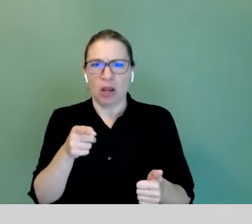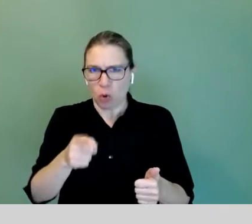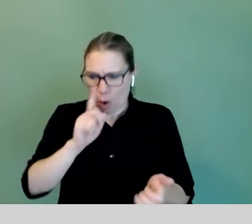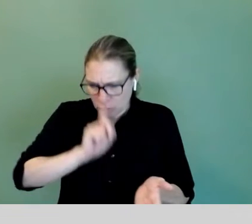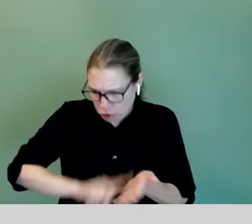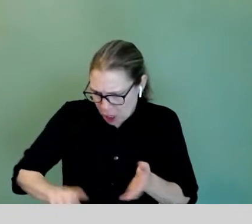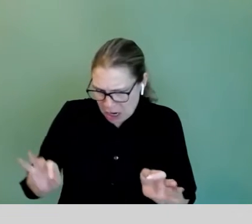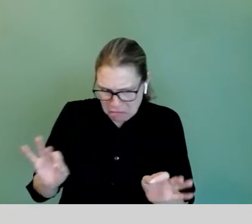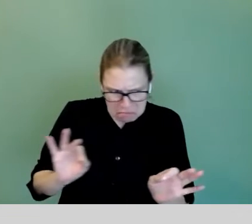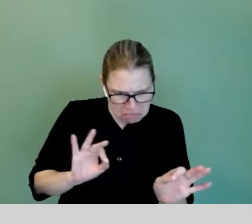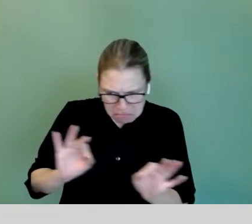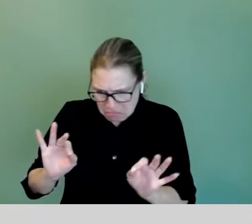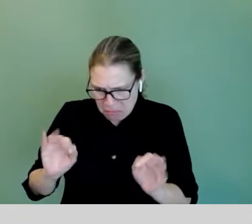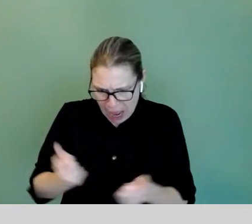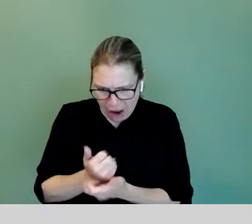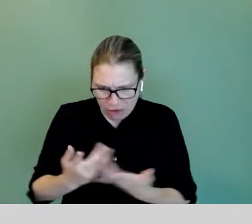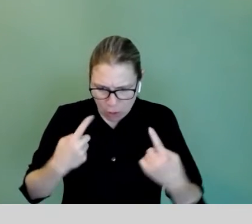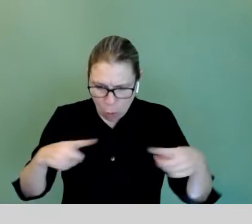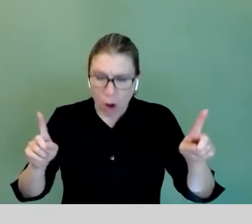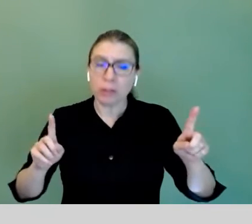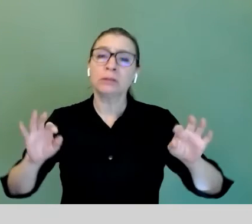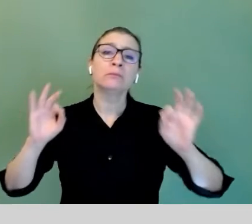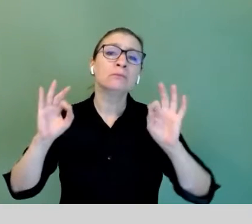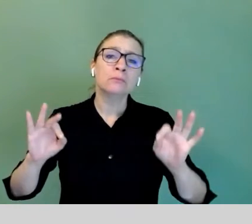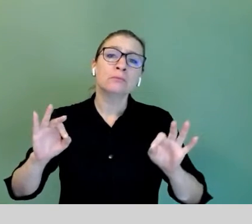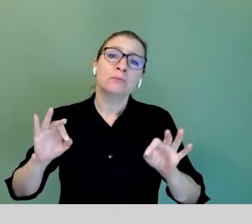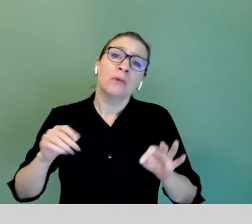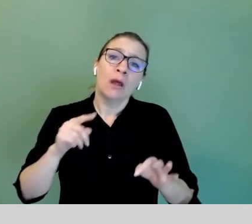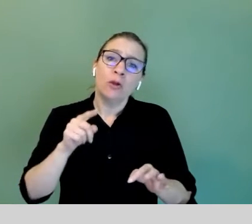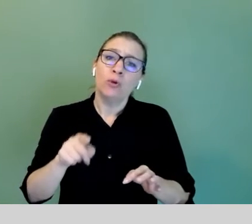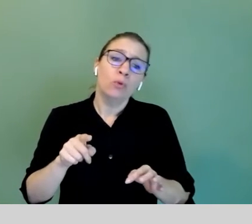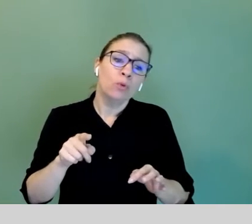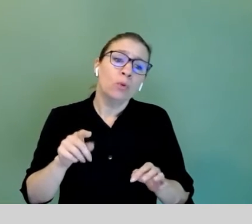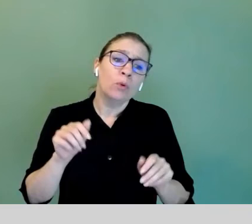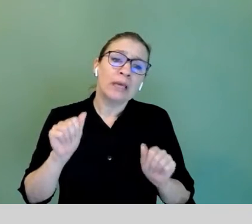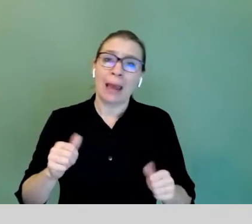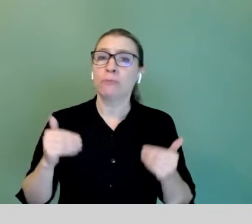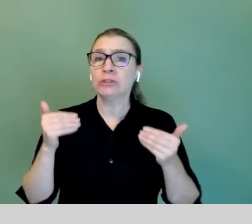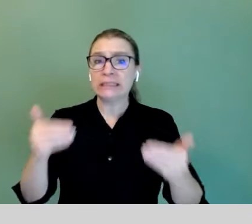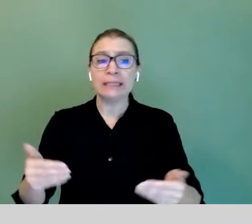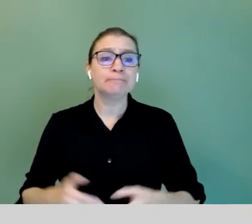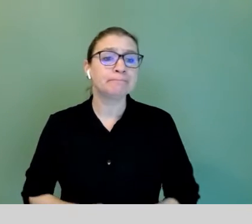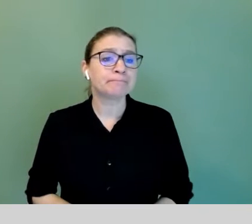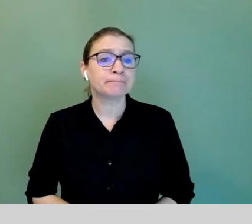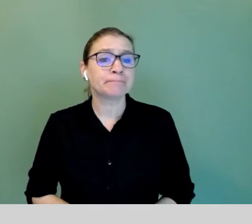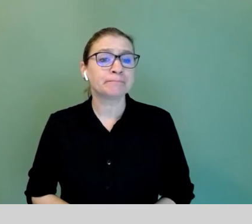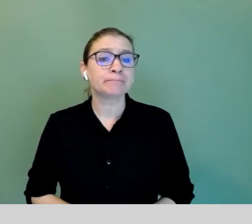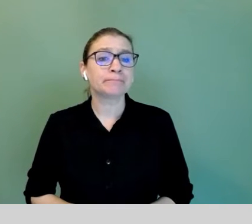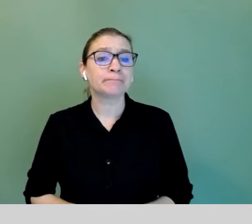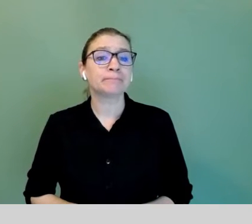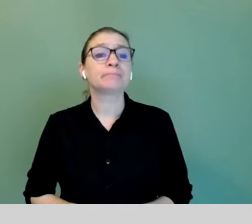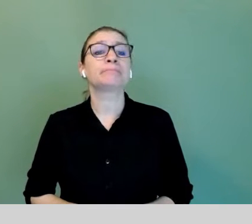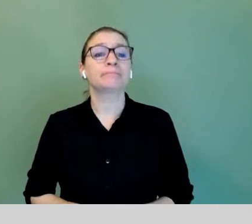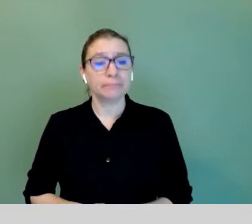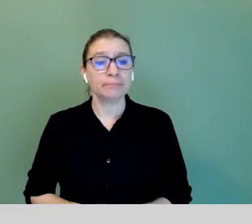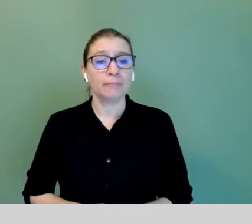And you will see that if everything works, that's fine, because then you have done the step, and you can proceed further.